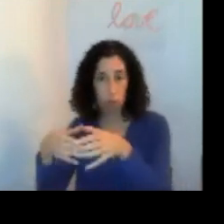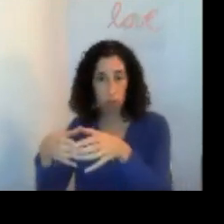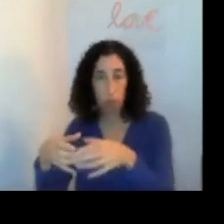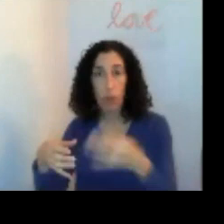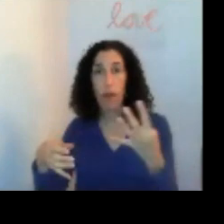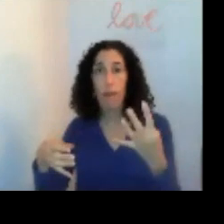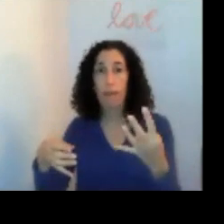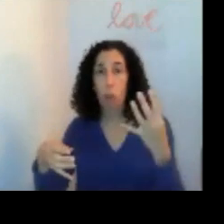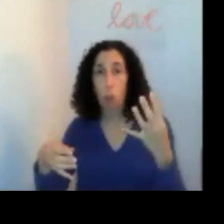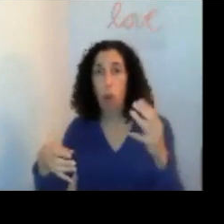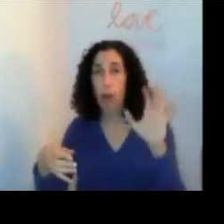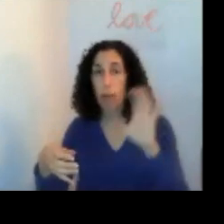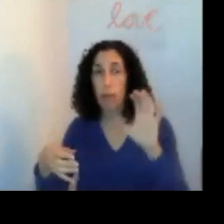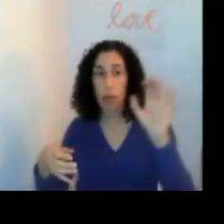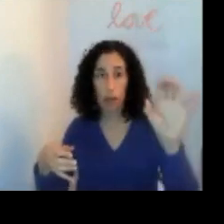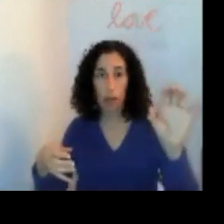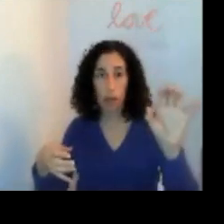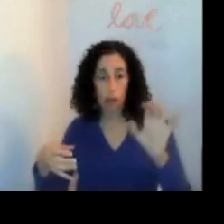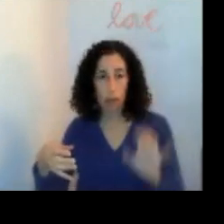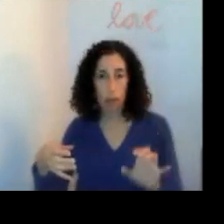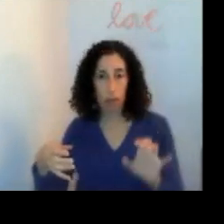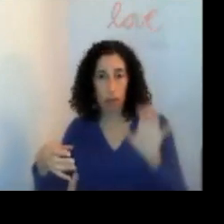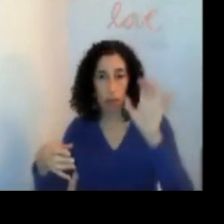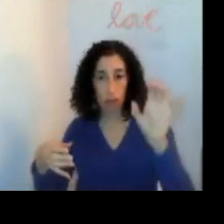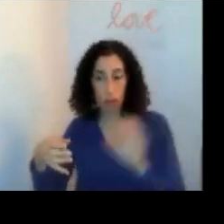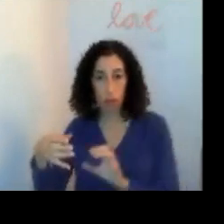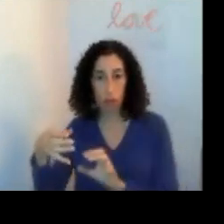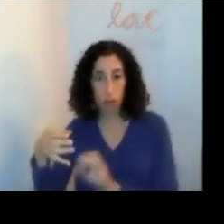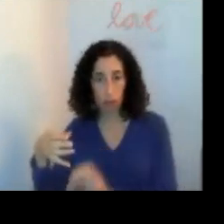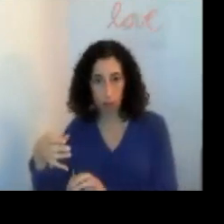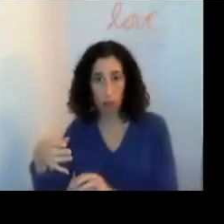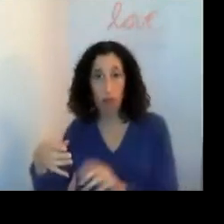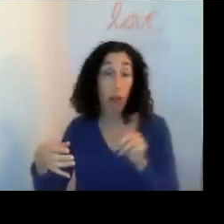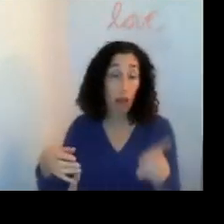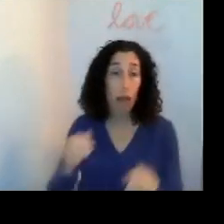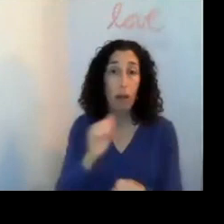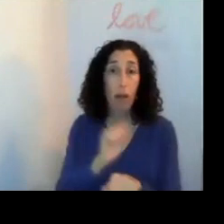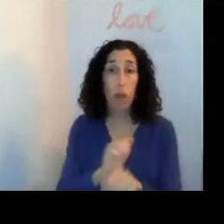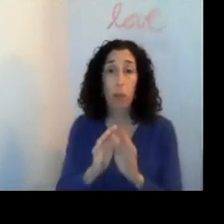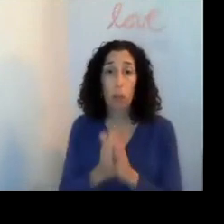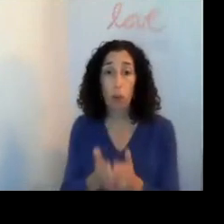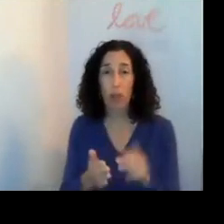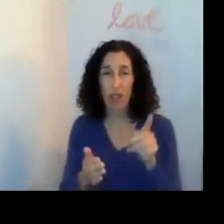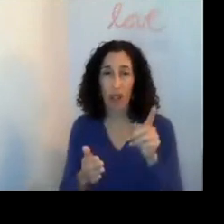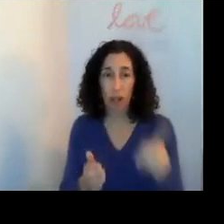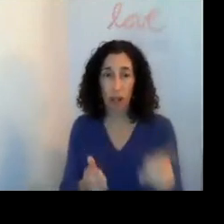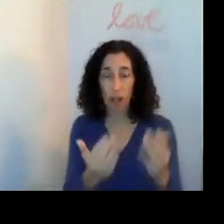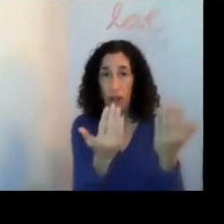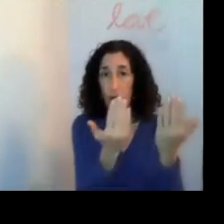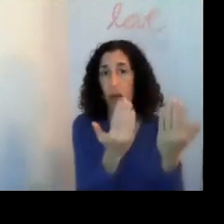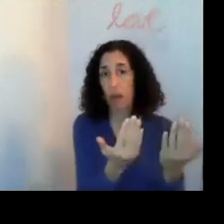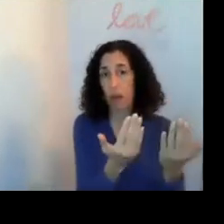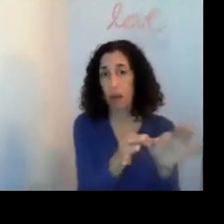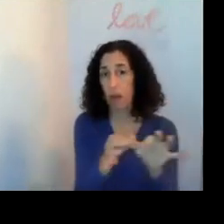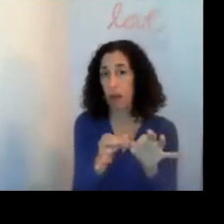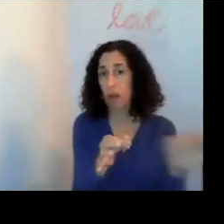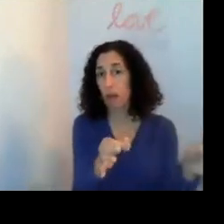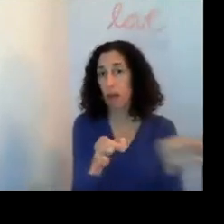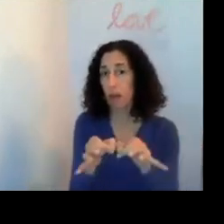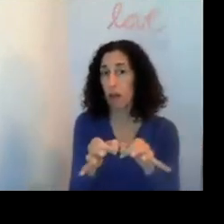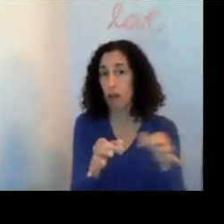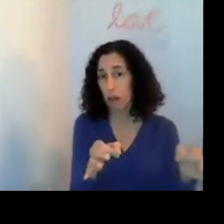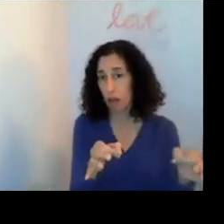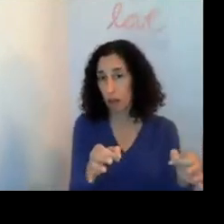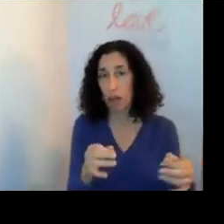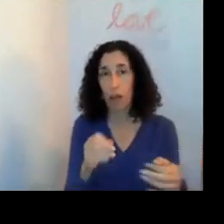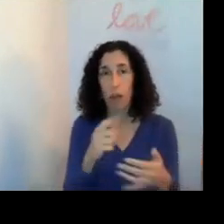pages of the workbook, ending on the back cover, which spells out alt-text-as-poetry.net.